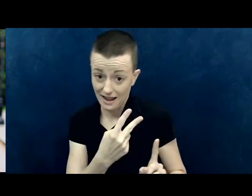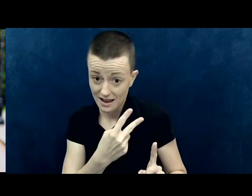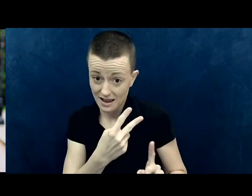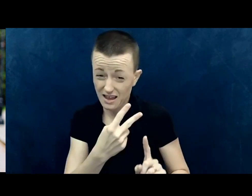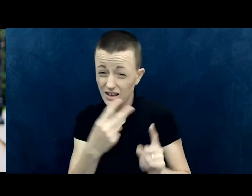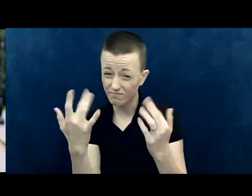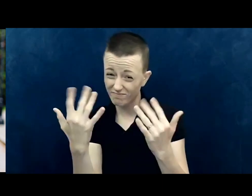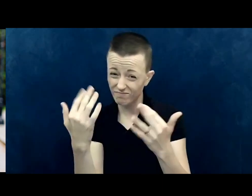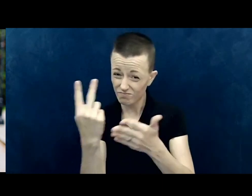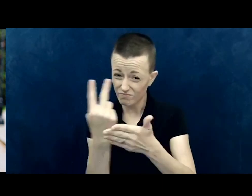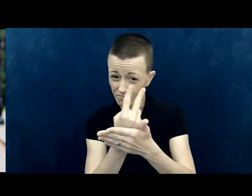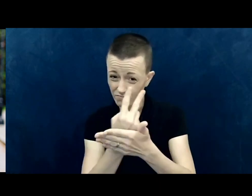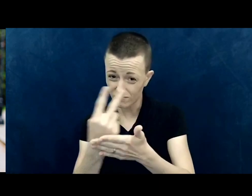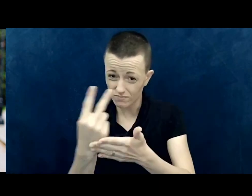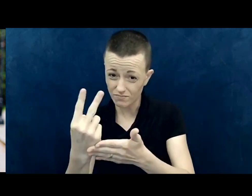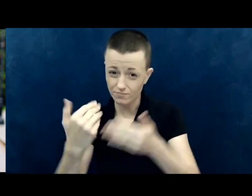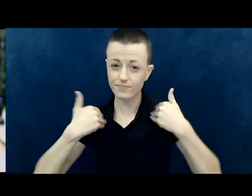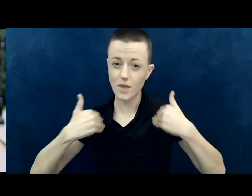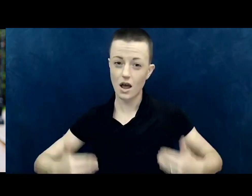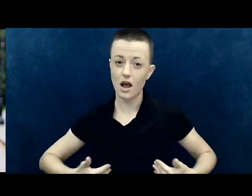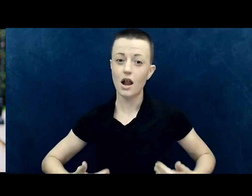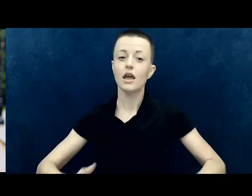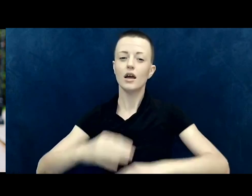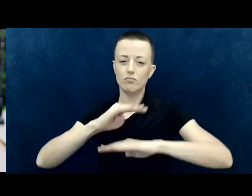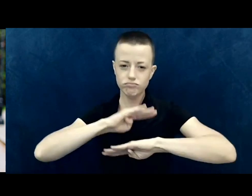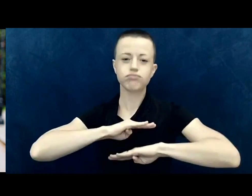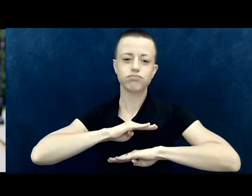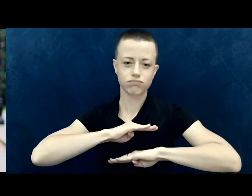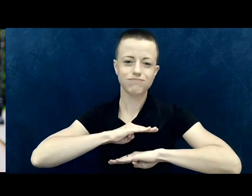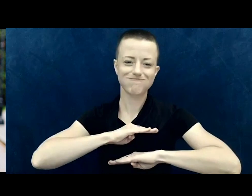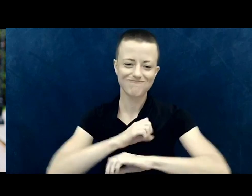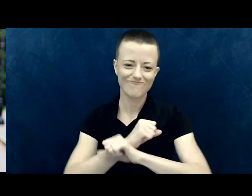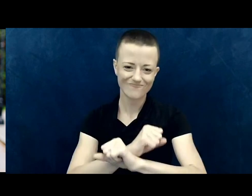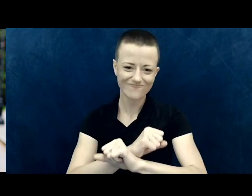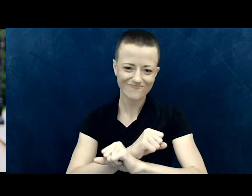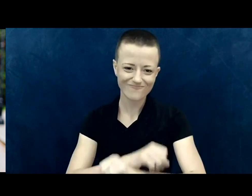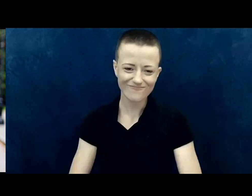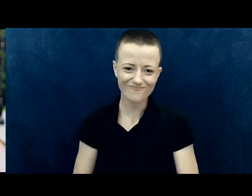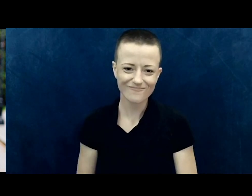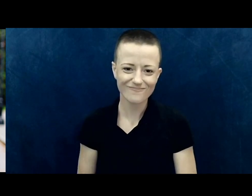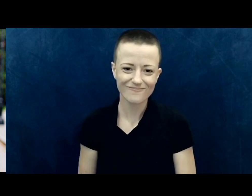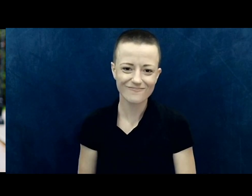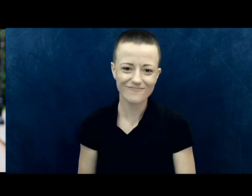until you have had two doses and 14 days have passed from the date of your second shot.